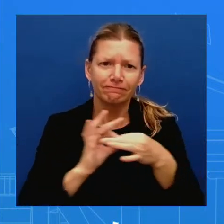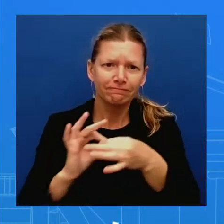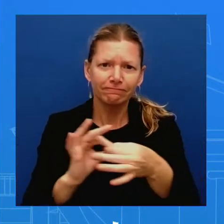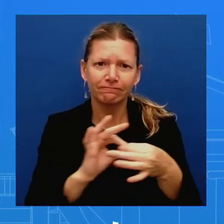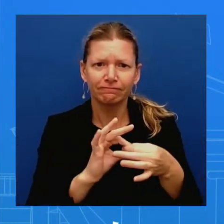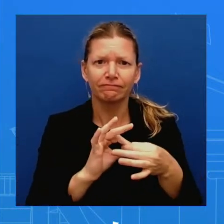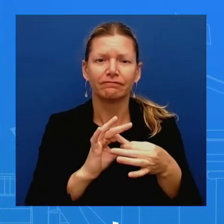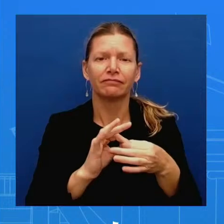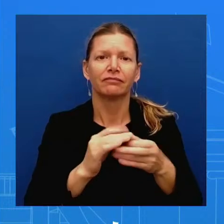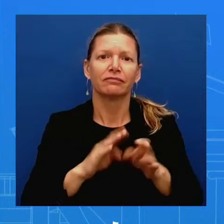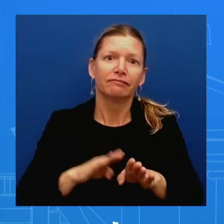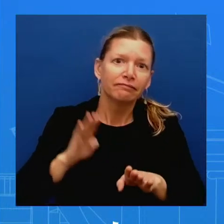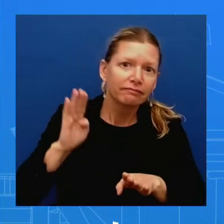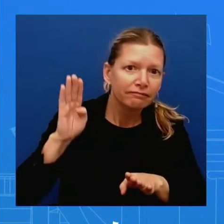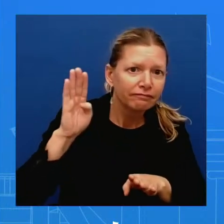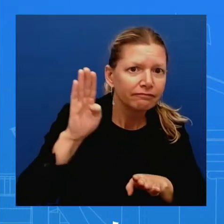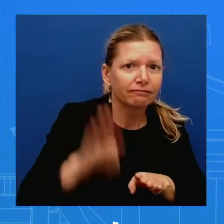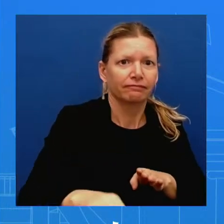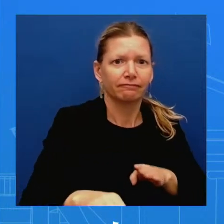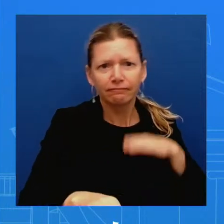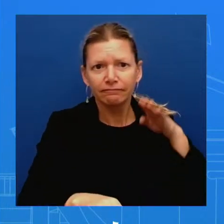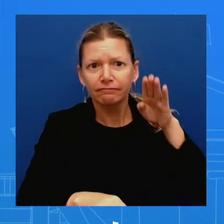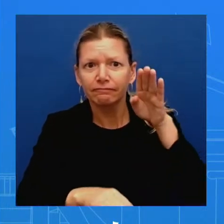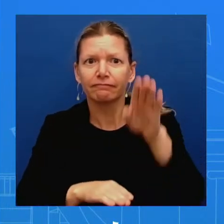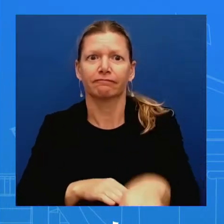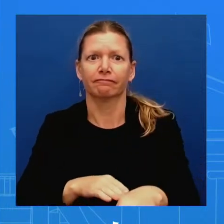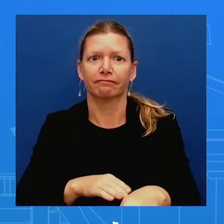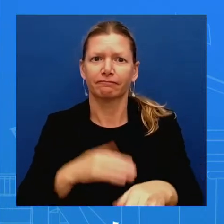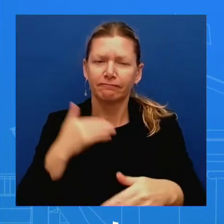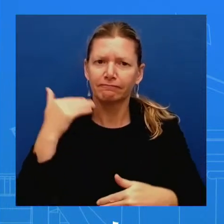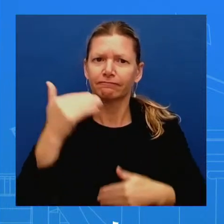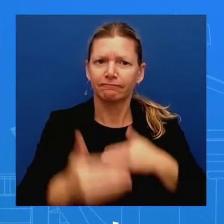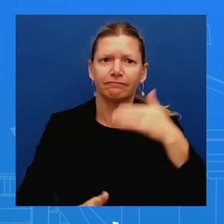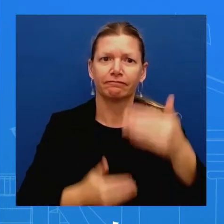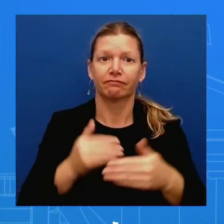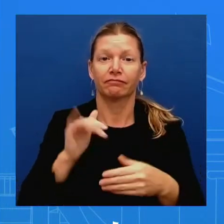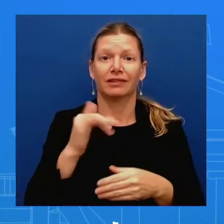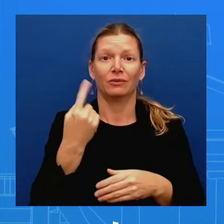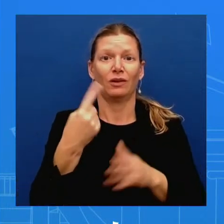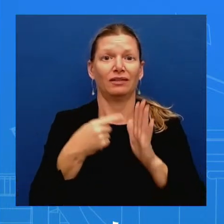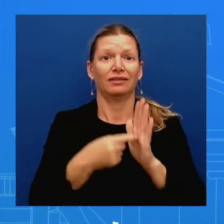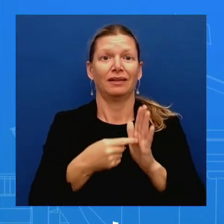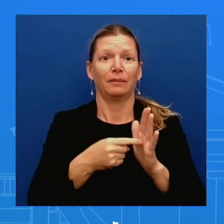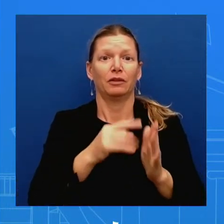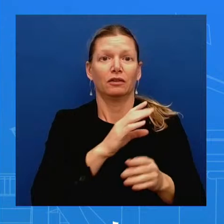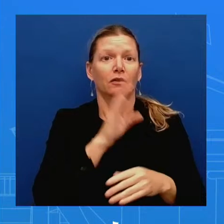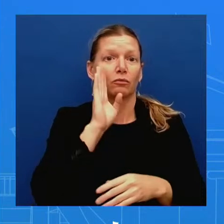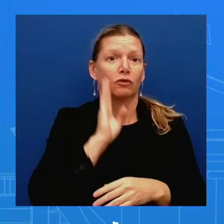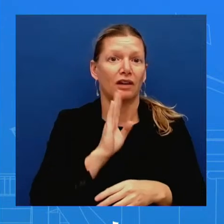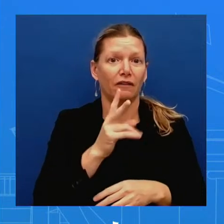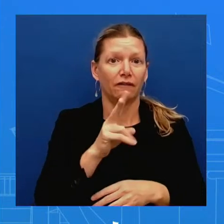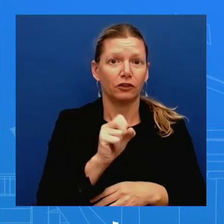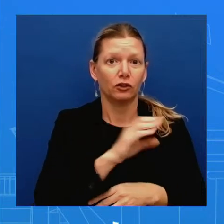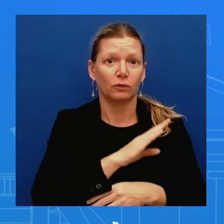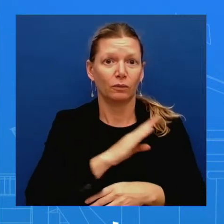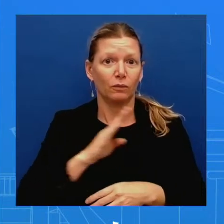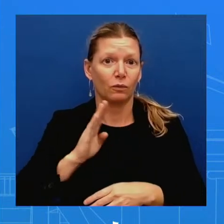today's announcement of $16 billion for HBCUs is a big leap forward -- but the everyday struggles are --